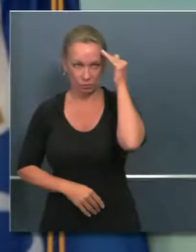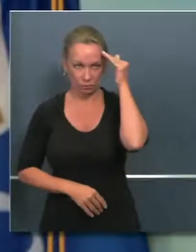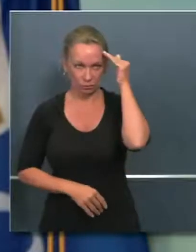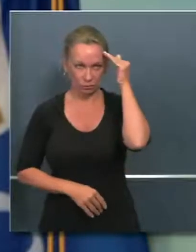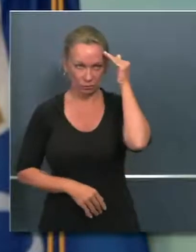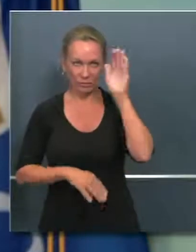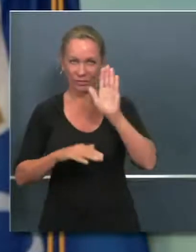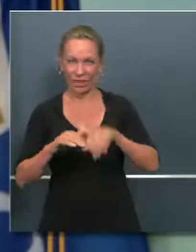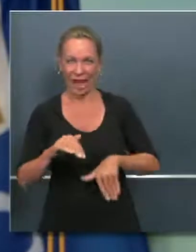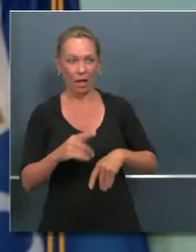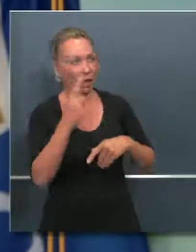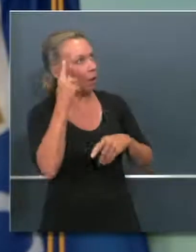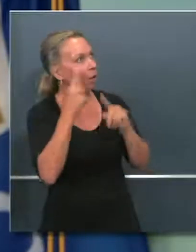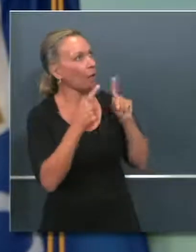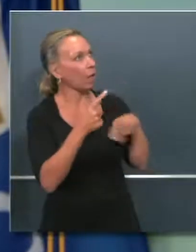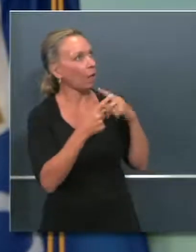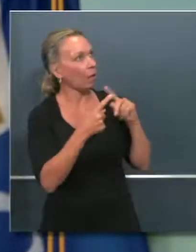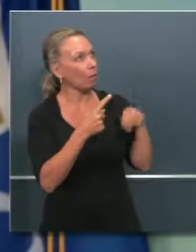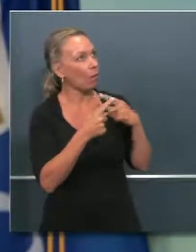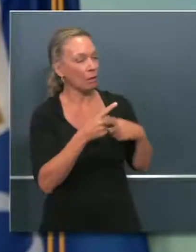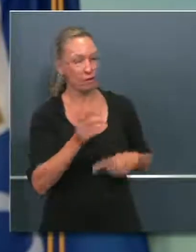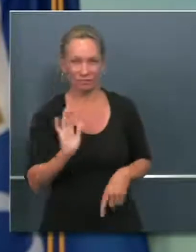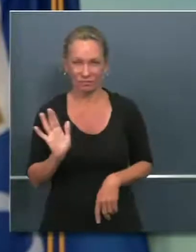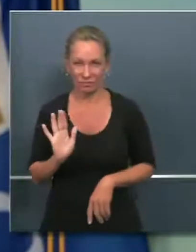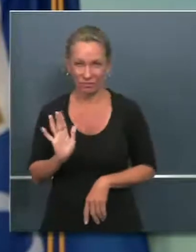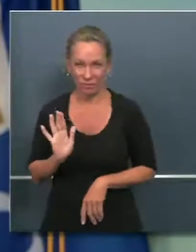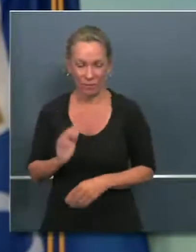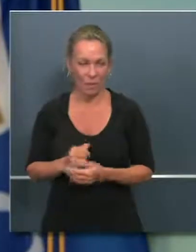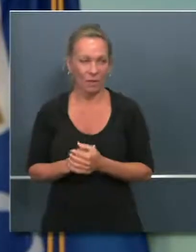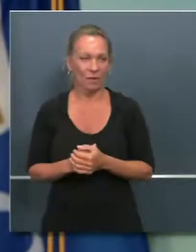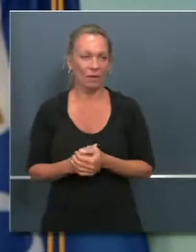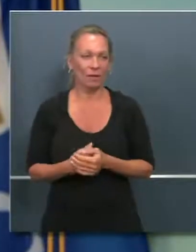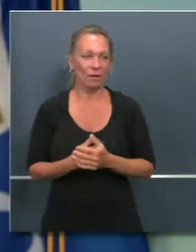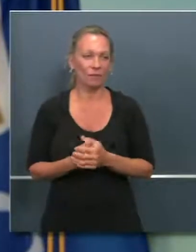are flaunting those rules and regulations or disregarding or throwing out those guidelines we